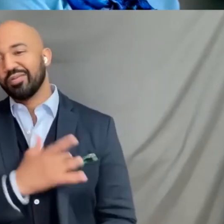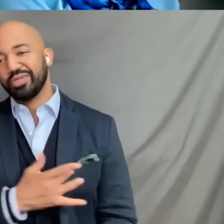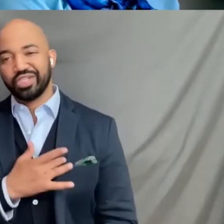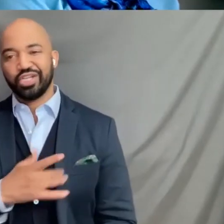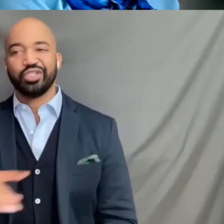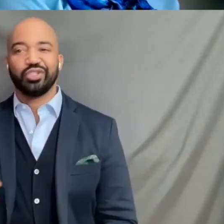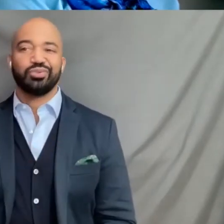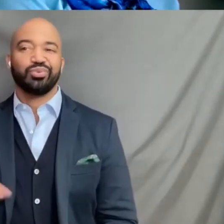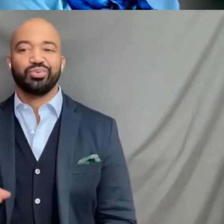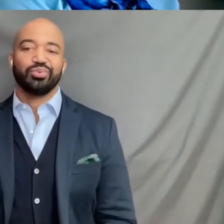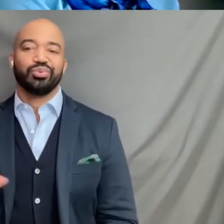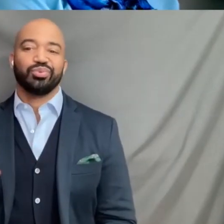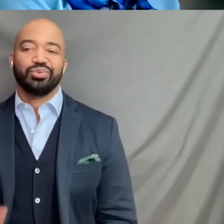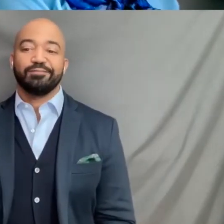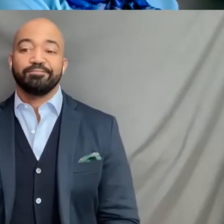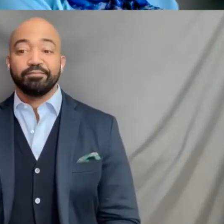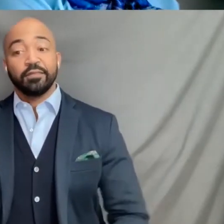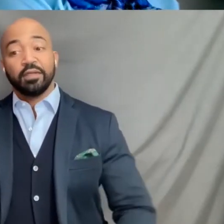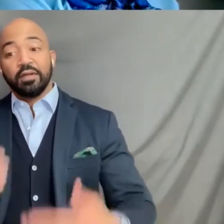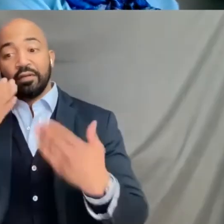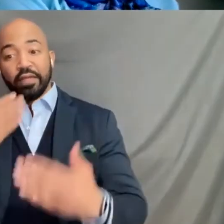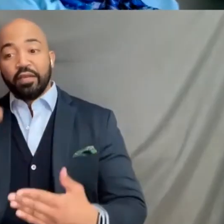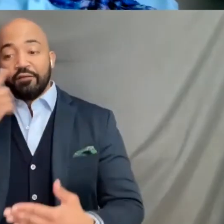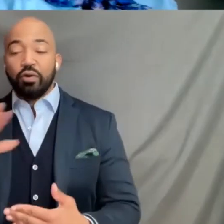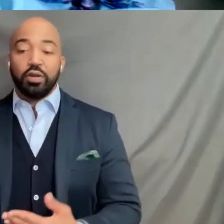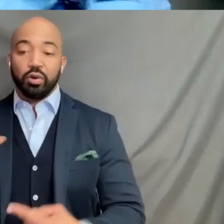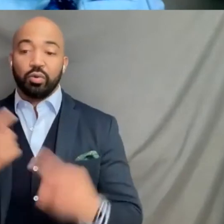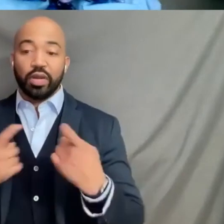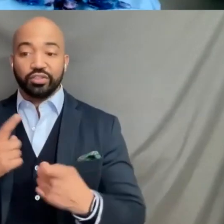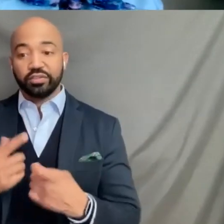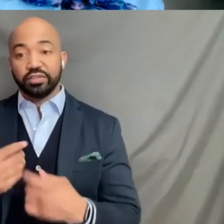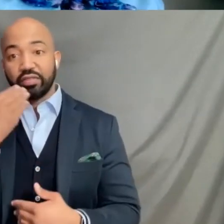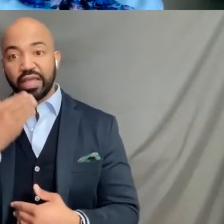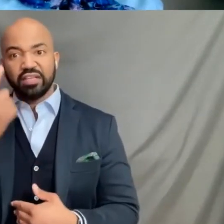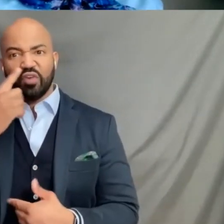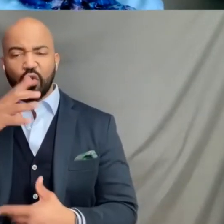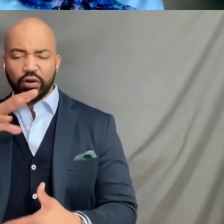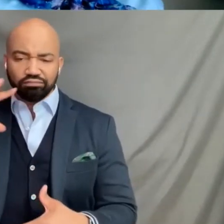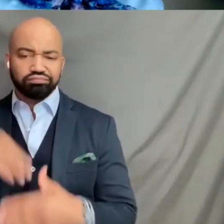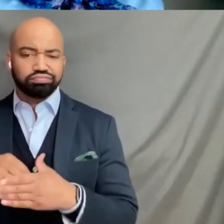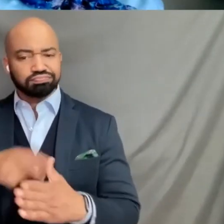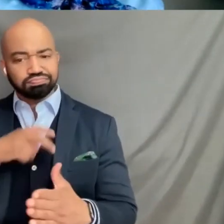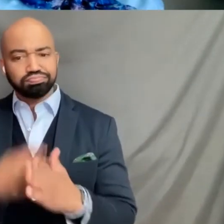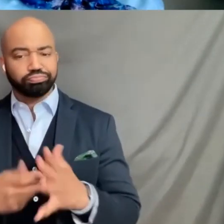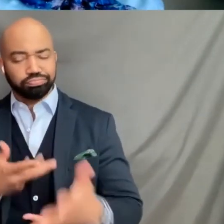So thank you for asking the questions. Thank you for being so, so, so interactive today.